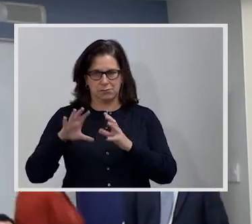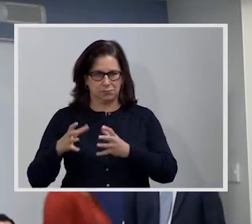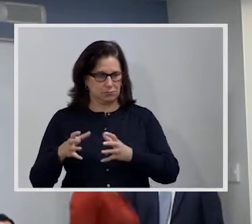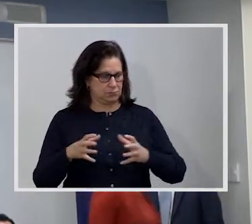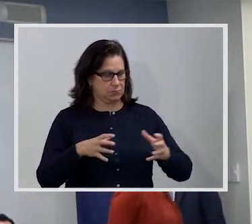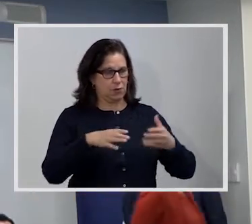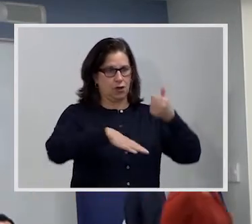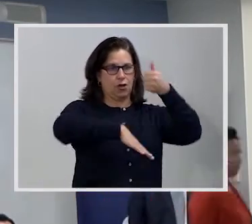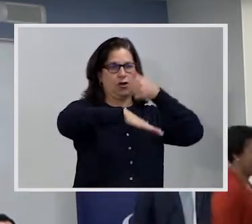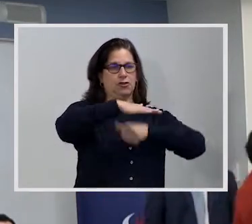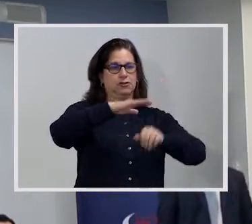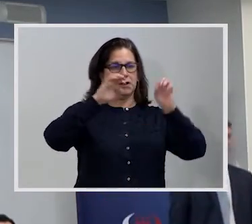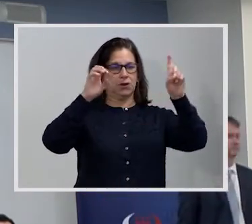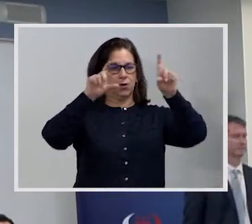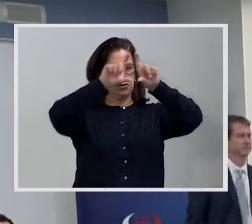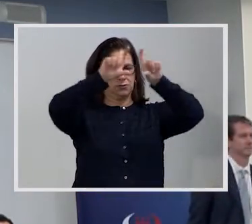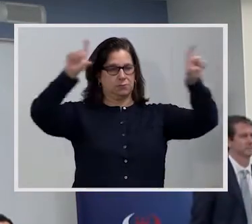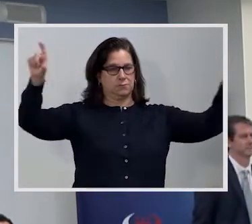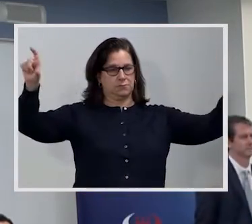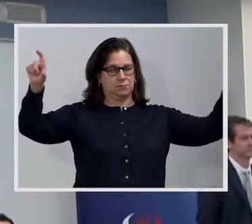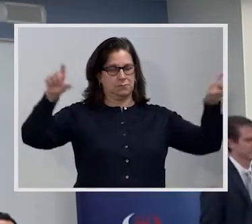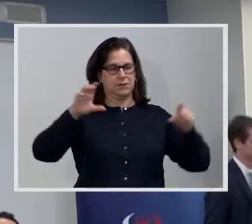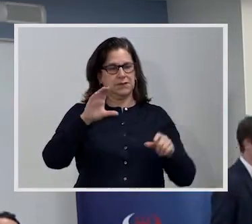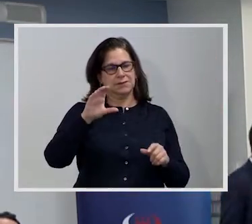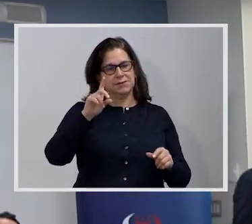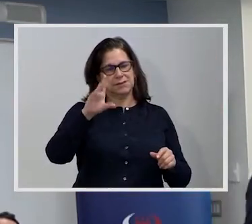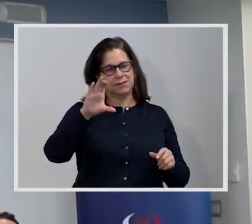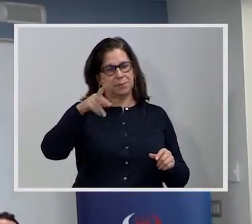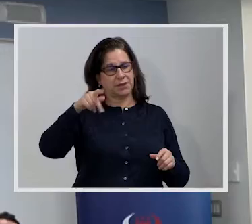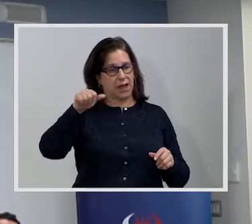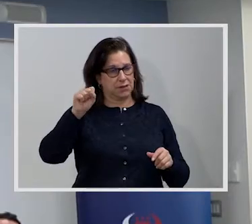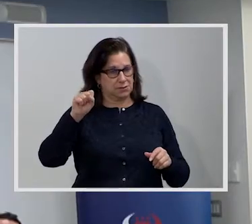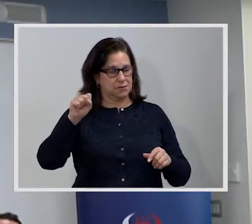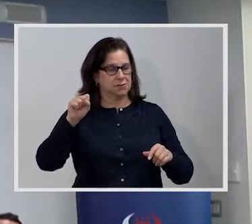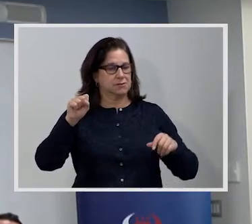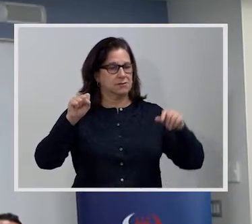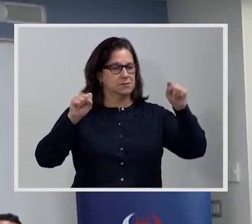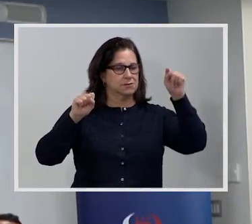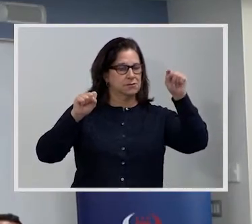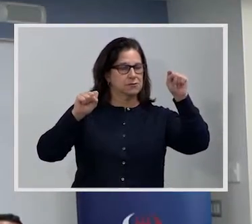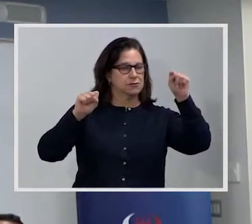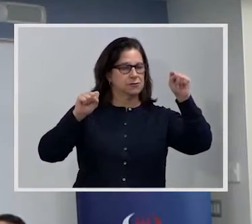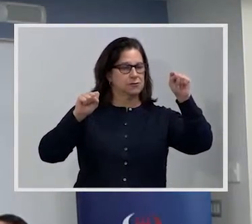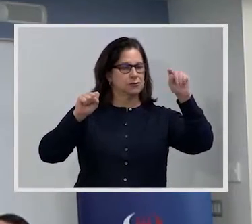PUBLIC SCHOOLS, THE PUBLIC CHARTER SCHOOLS, THE UNIVERSITY OF THE DISTRICT OF COLUMBIA, LIBRARIES,